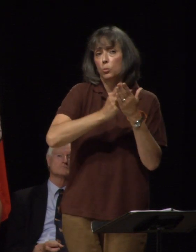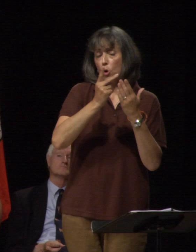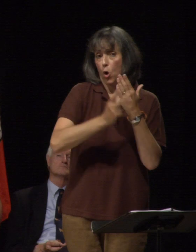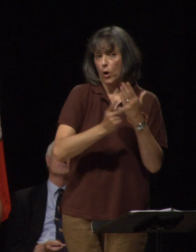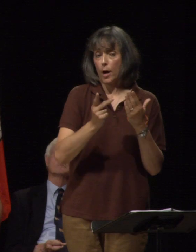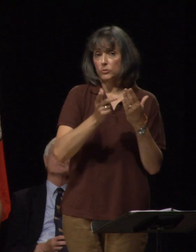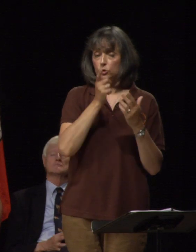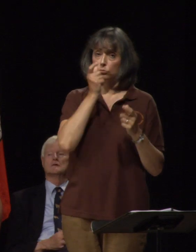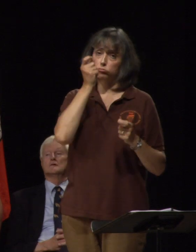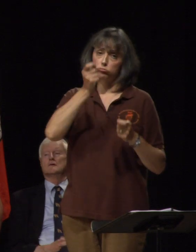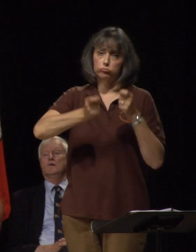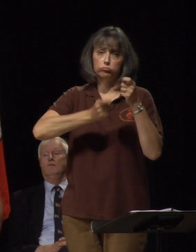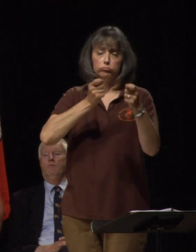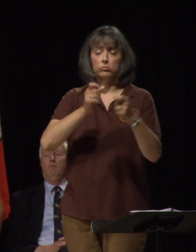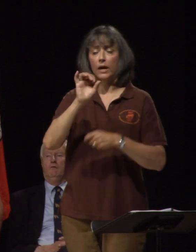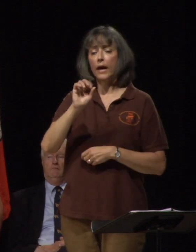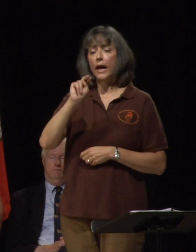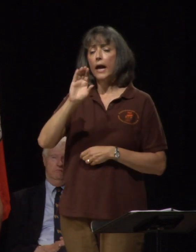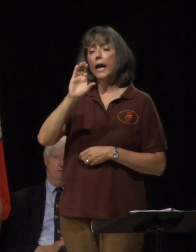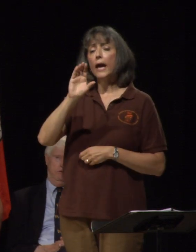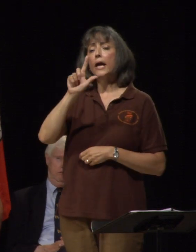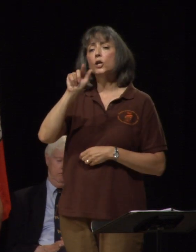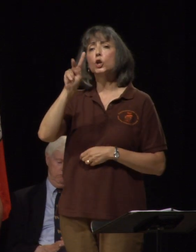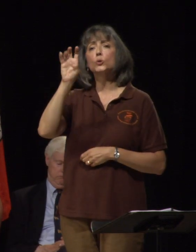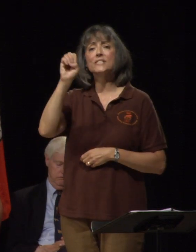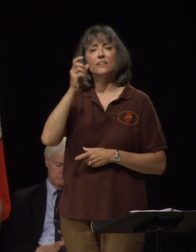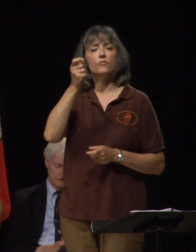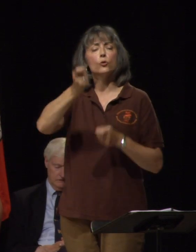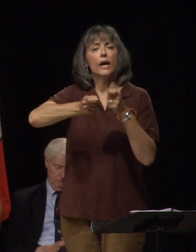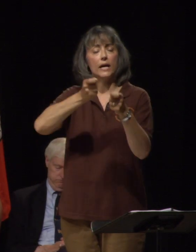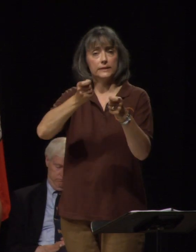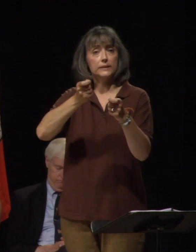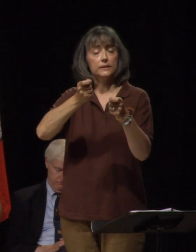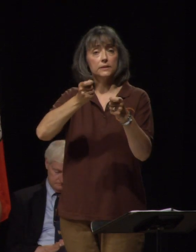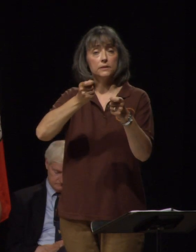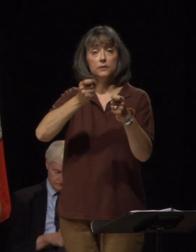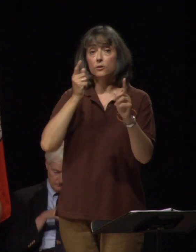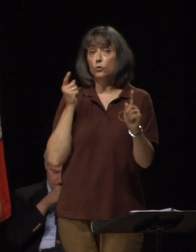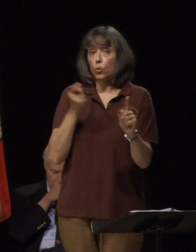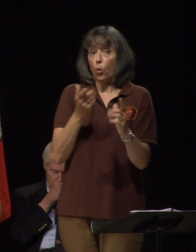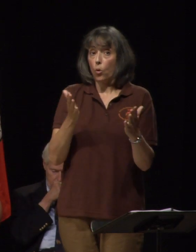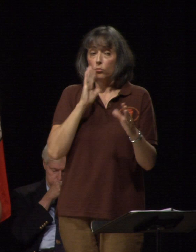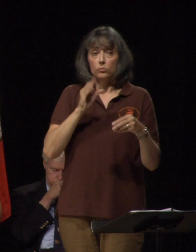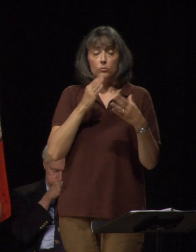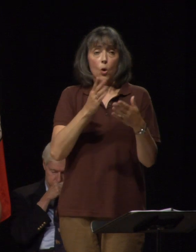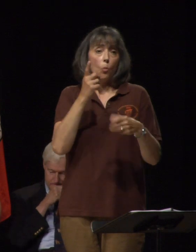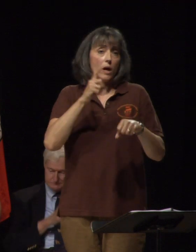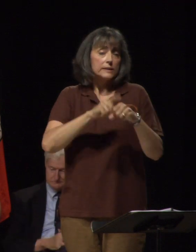THIS FALL. THE PURPOSE OF THESE GRANTS IS TO PROVIDE ONE TIME FUNDING FOR FACULTY AND STAFF TO STRENGTHEN